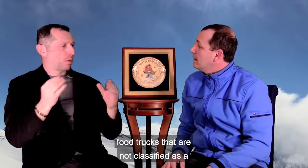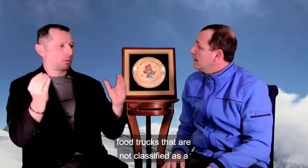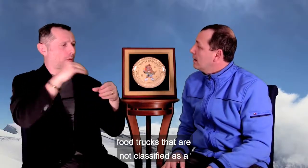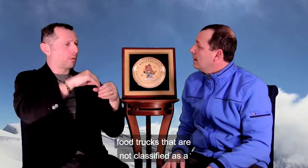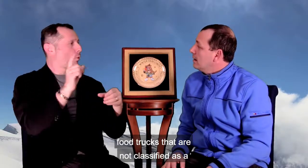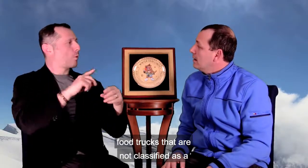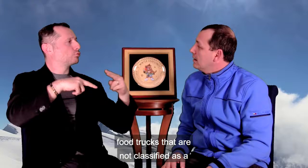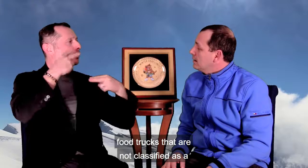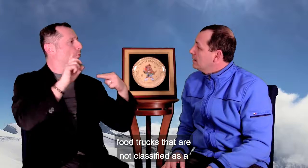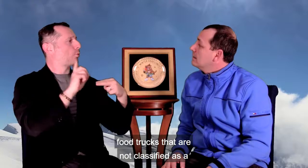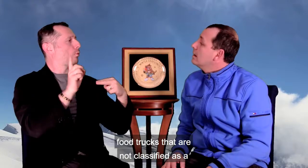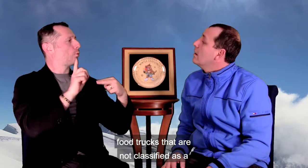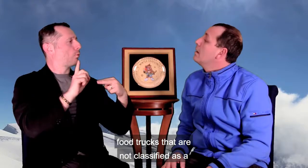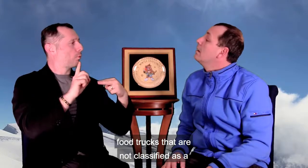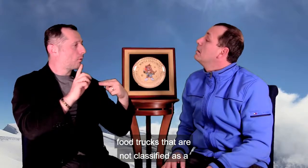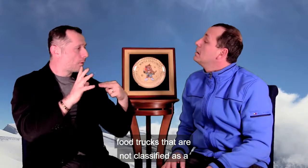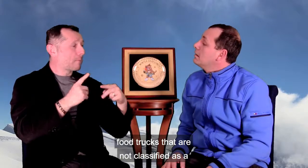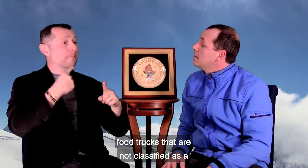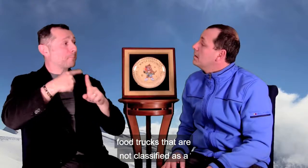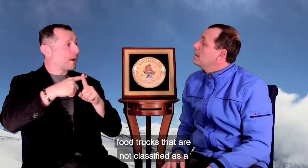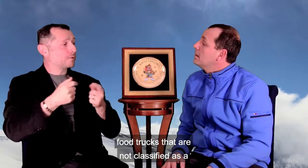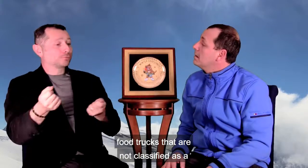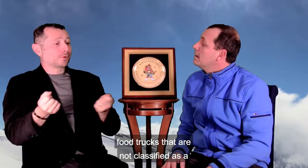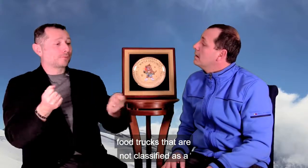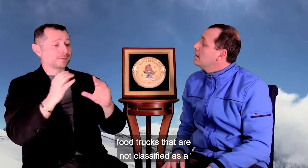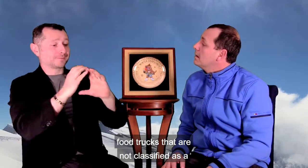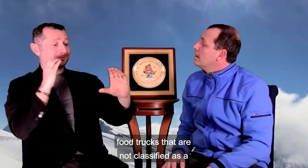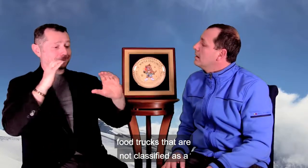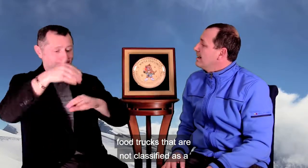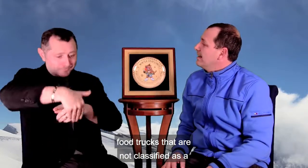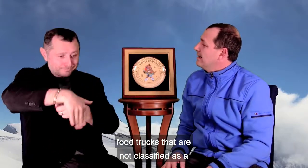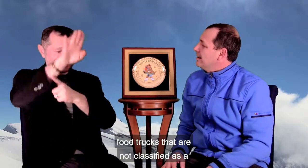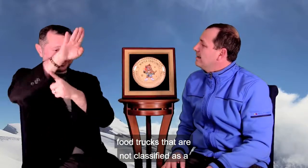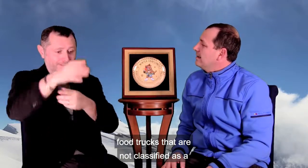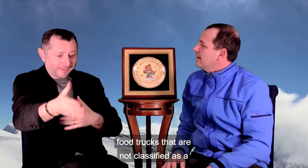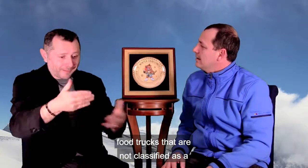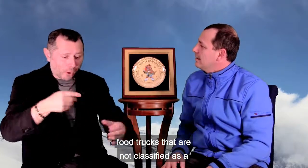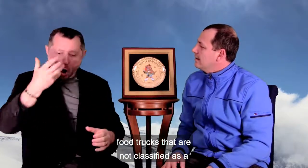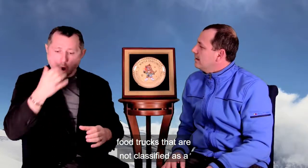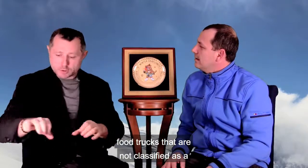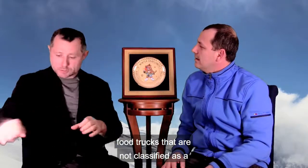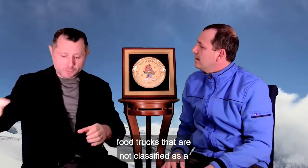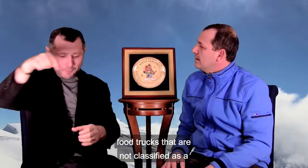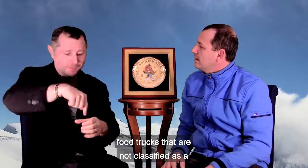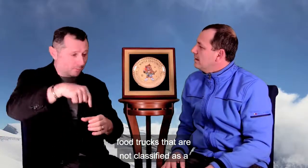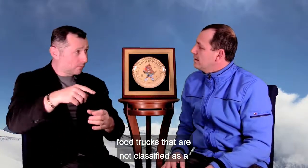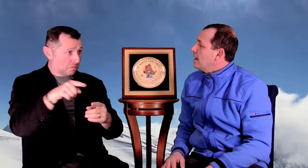food trucks that are not classified as a